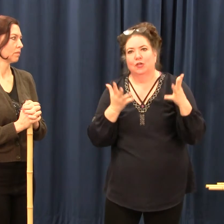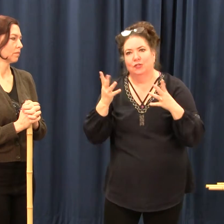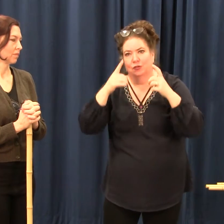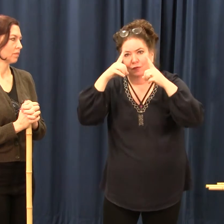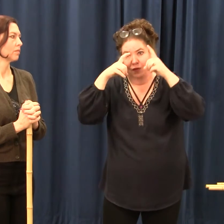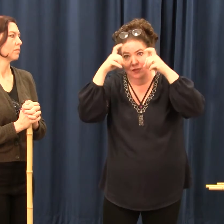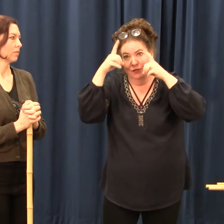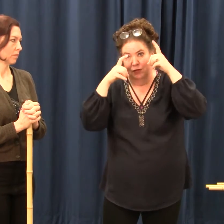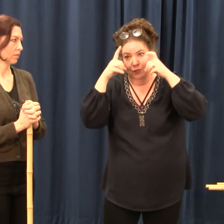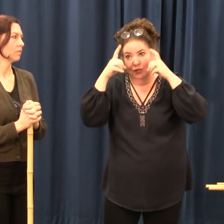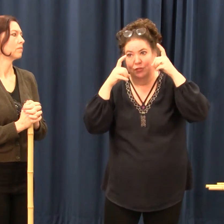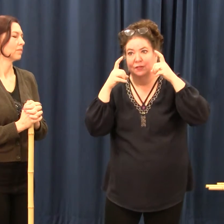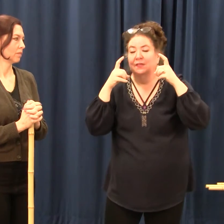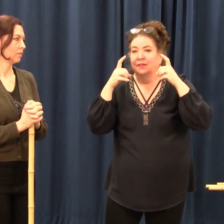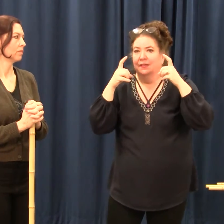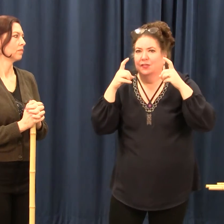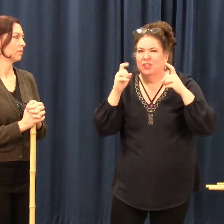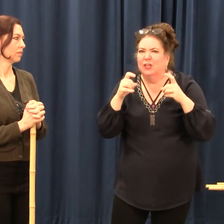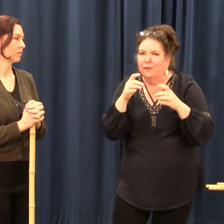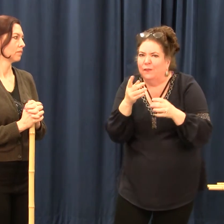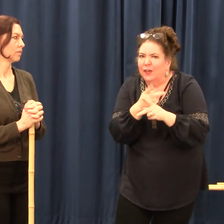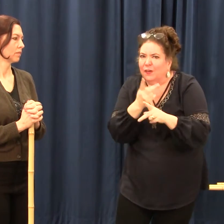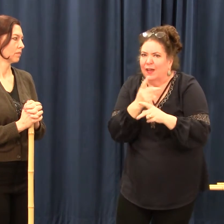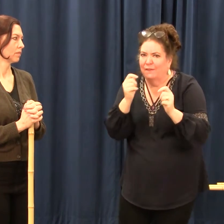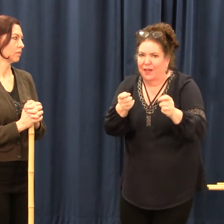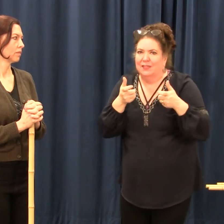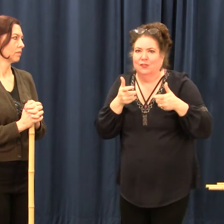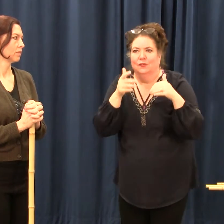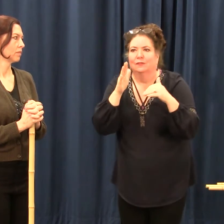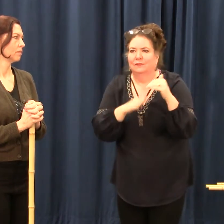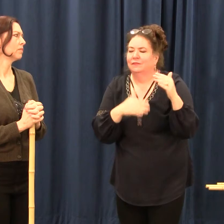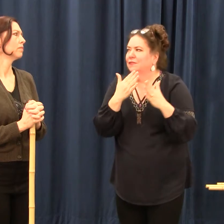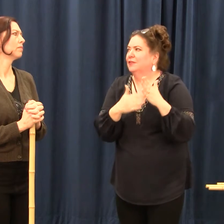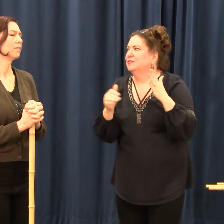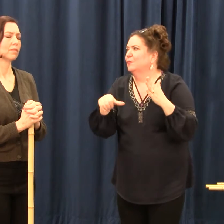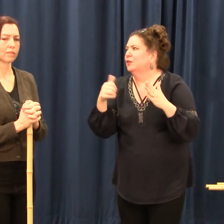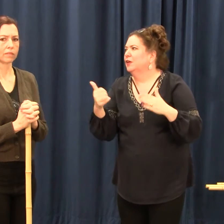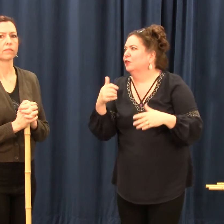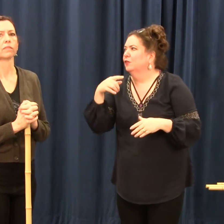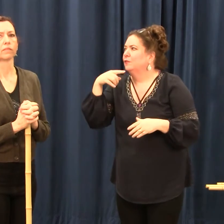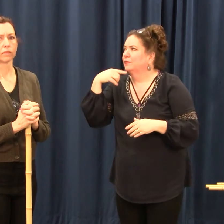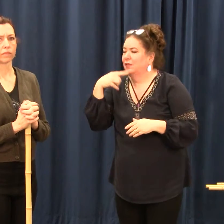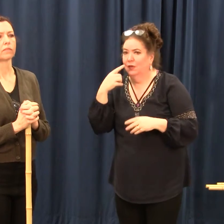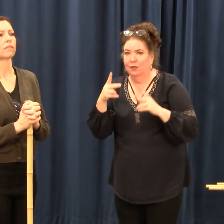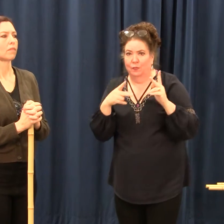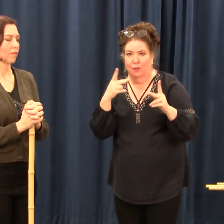gesture, facial expression. She could figure it out faster than some of the other hearing people.